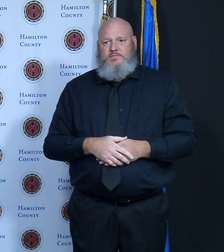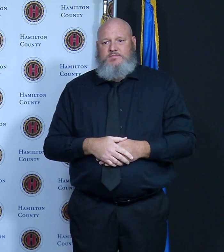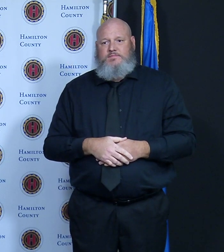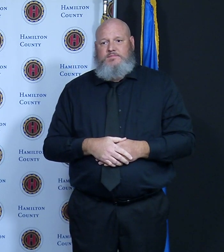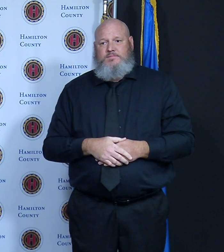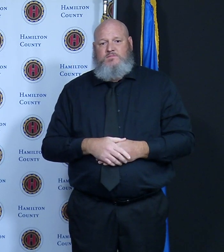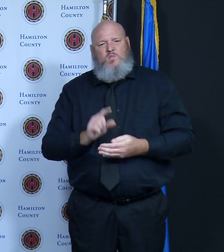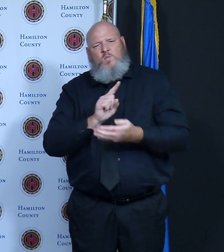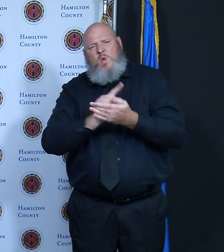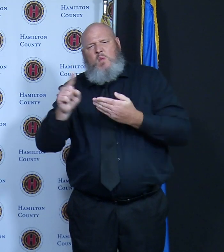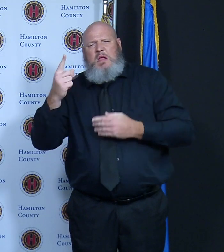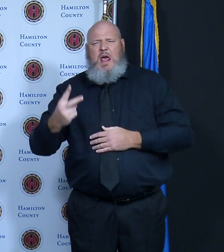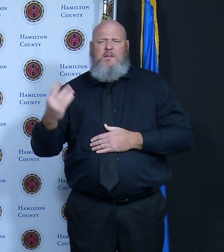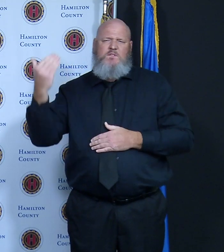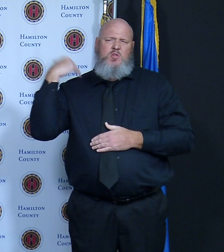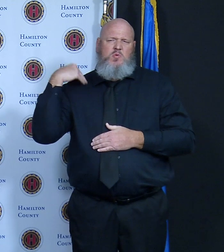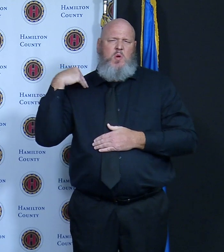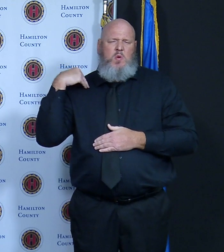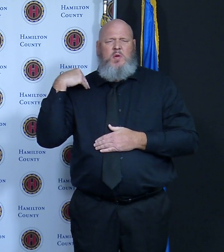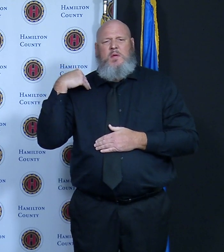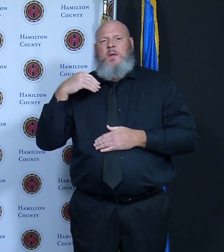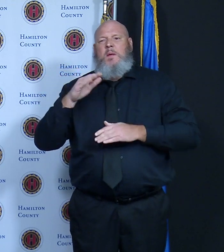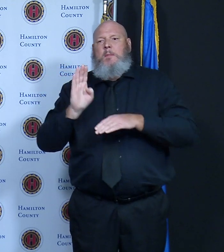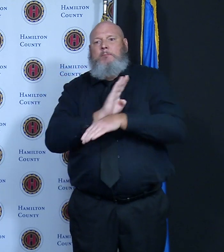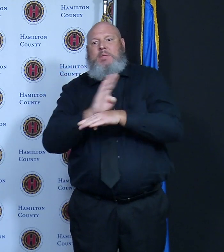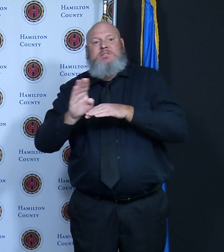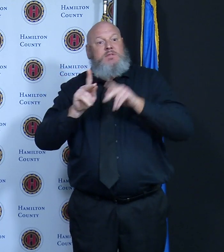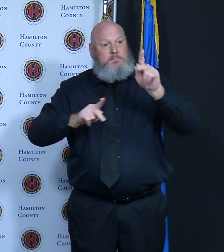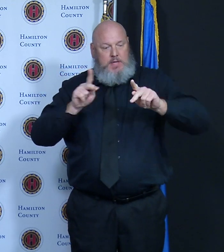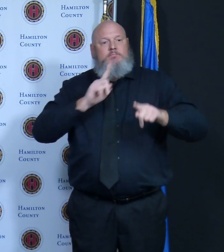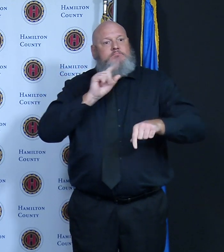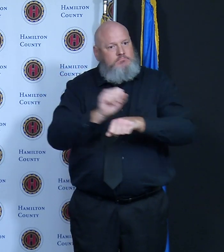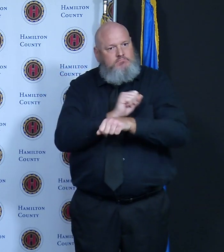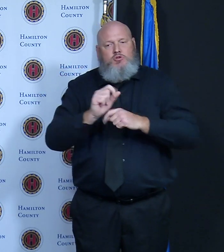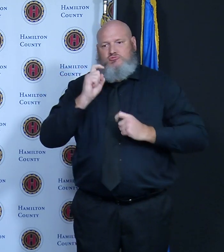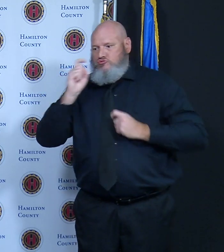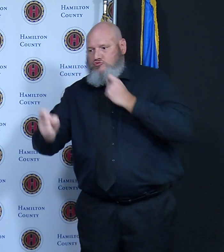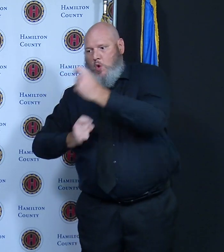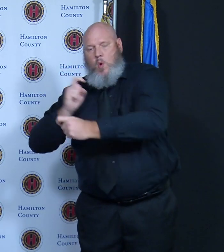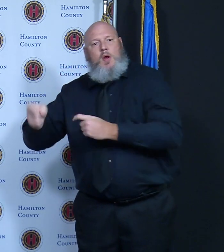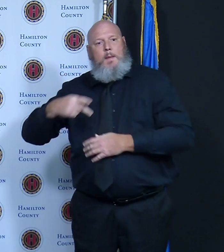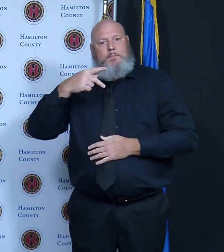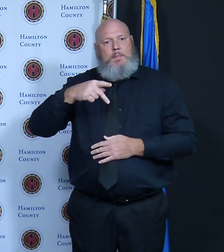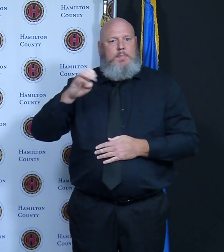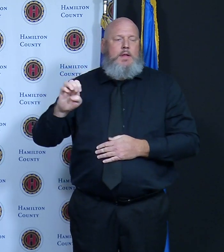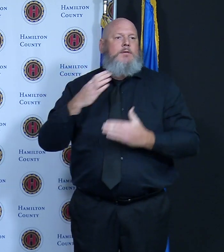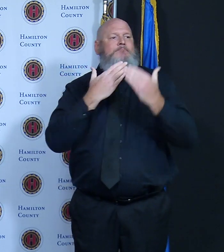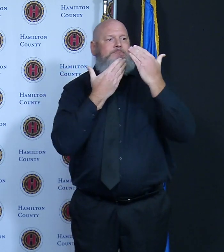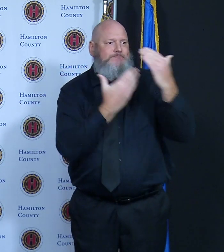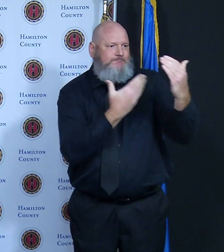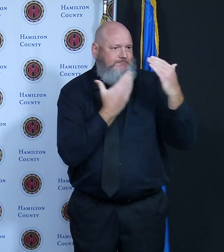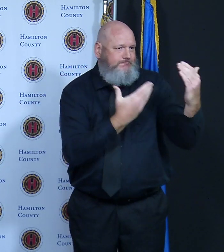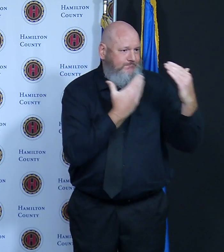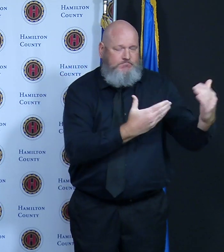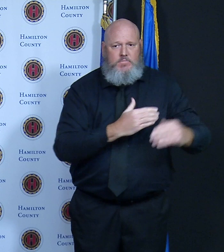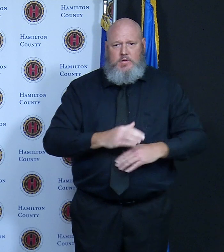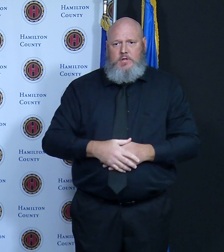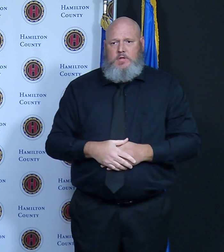individuals in Hamilton County we have information on that at HCready.org you